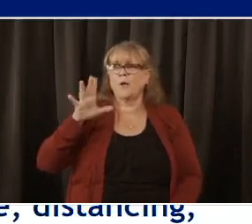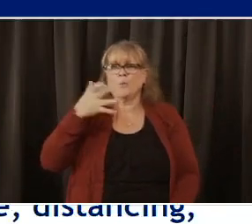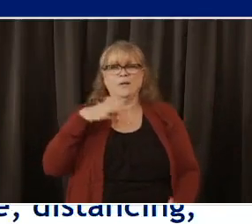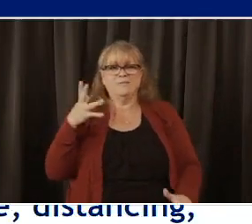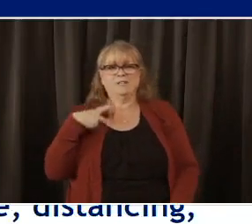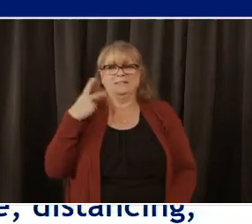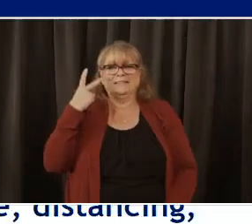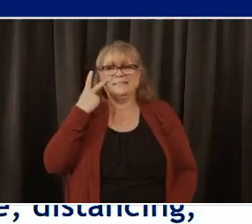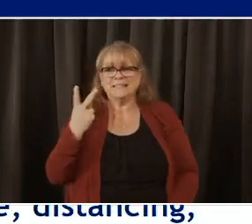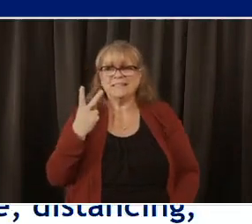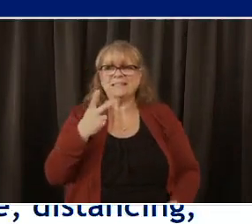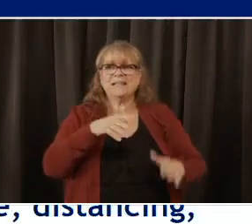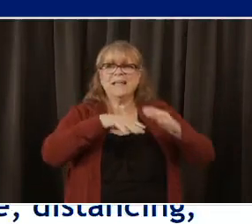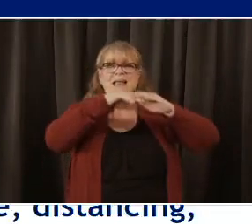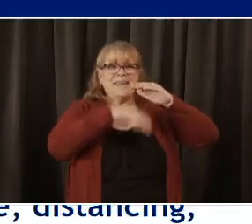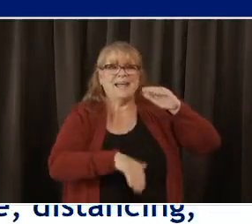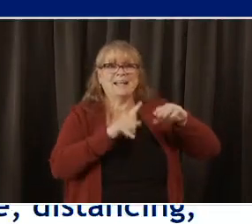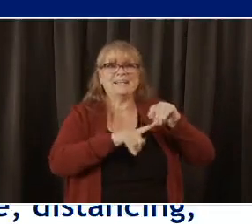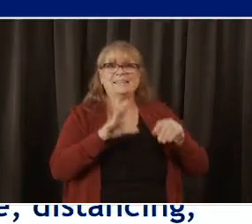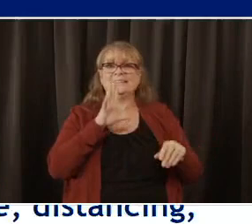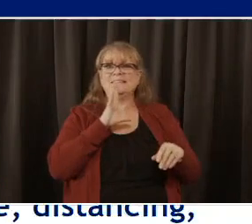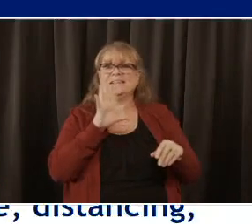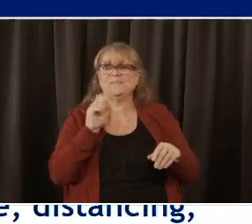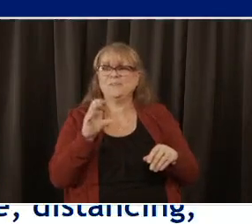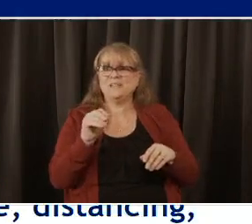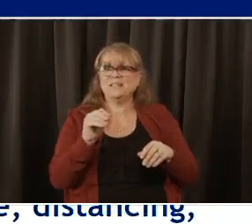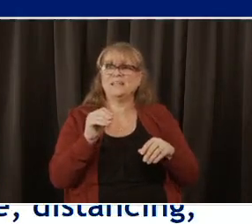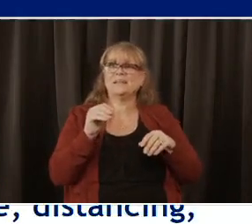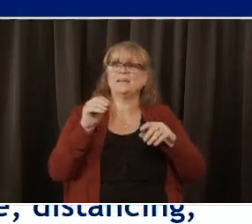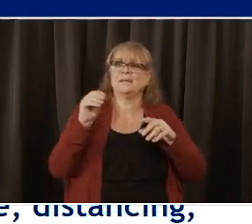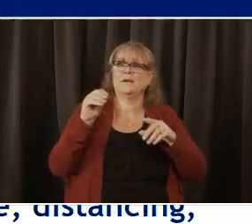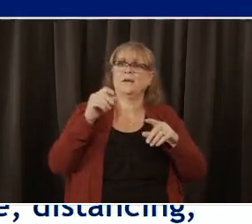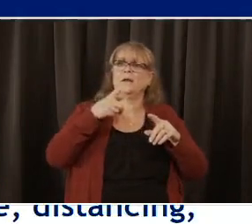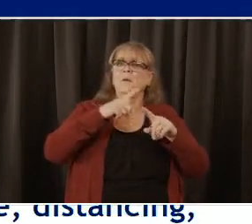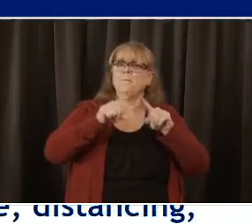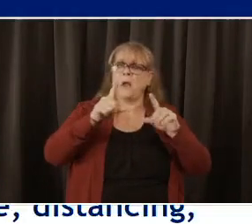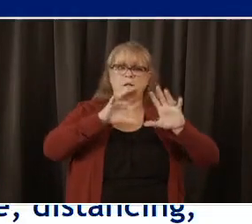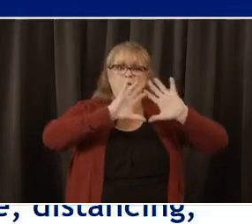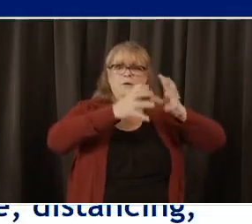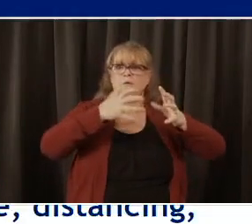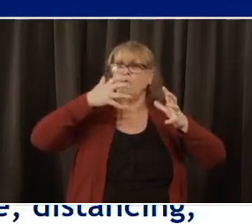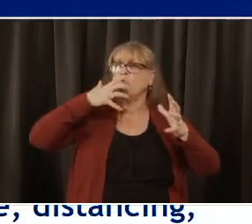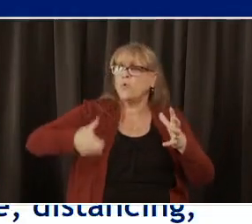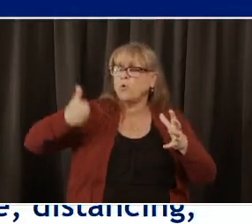in younger populations, it's another reason why younger people need to be vaccinated as well.